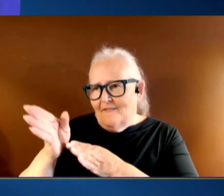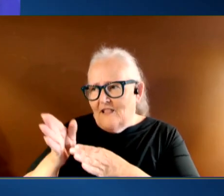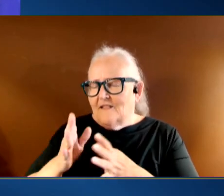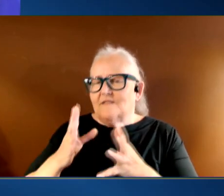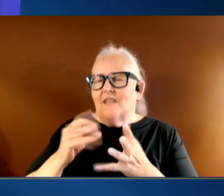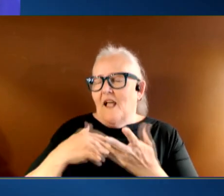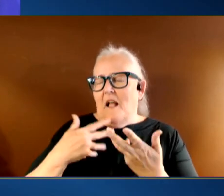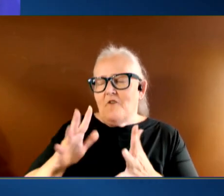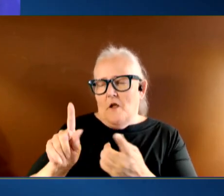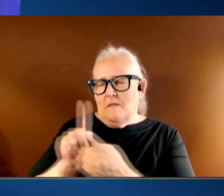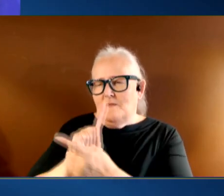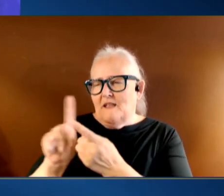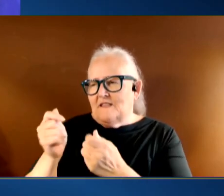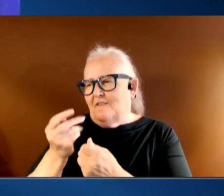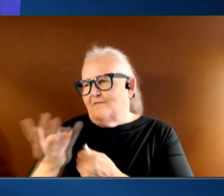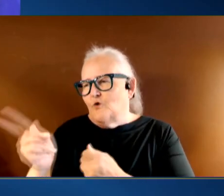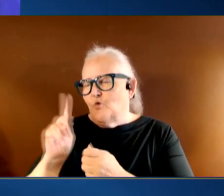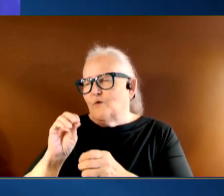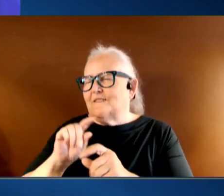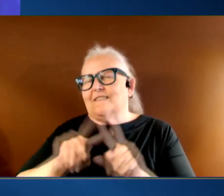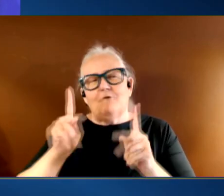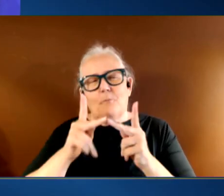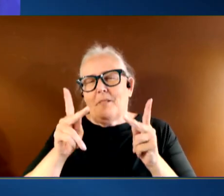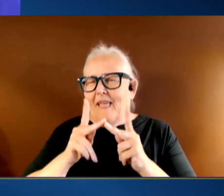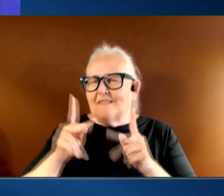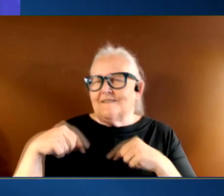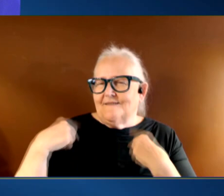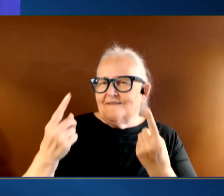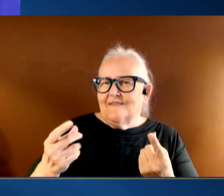couple different outlets over the last several months. And I hope to continue to meet you all.